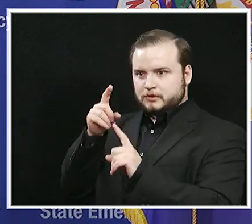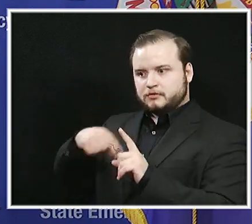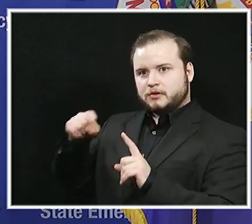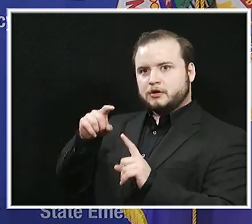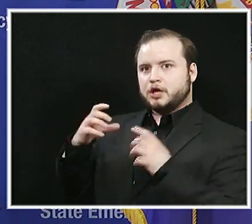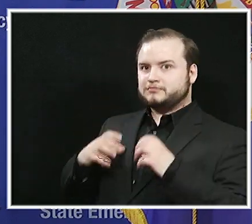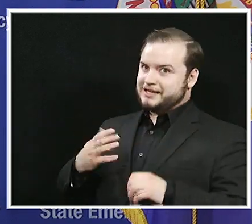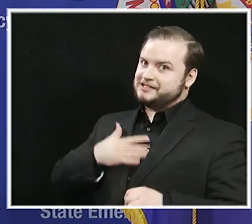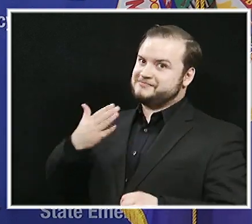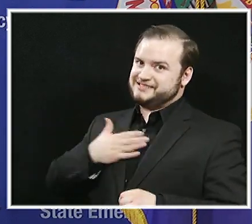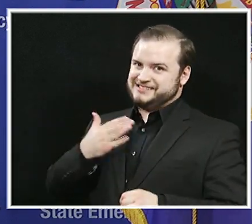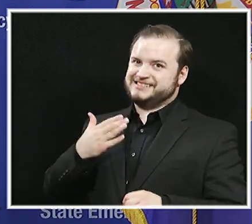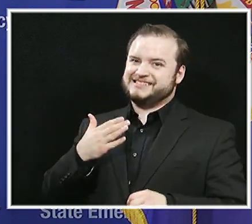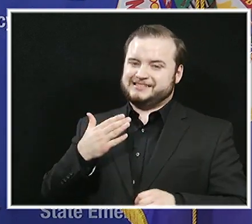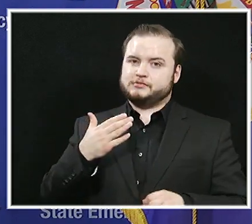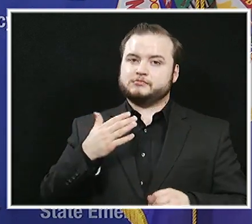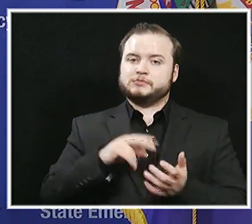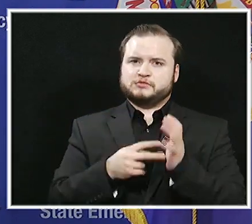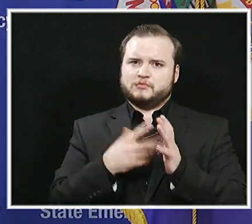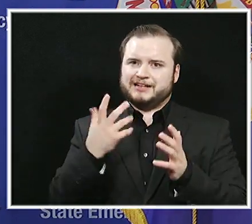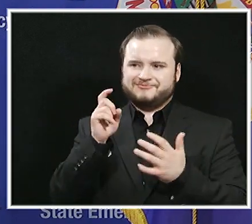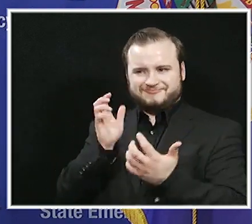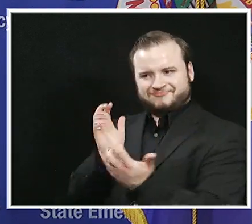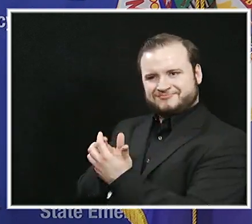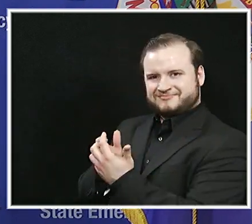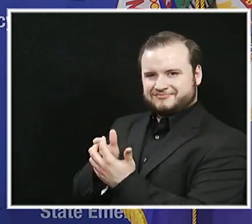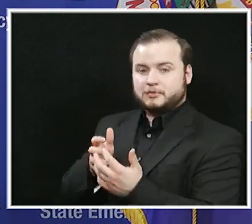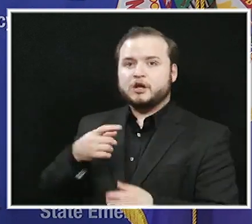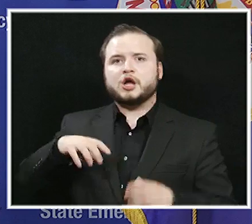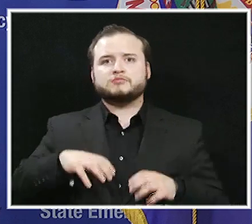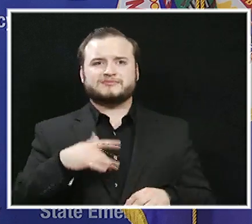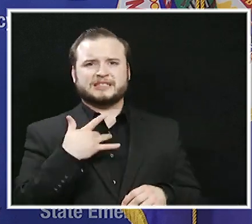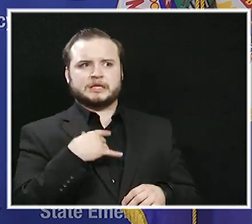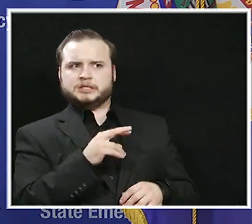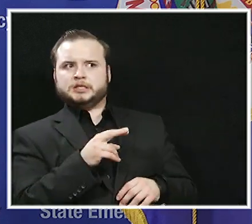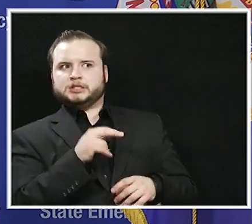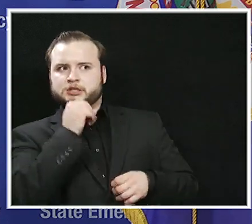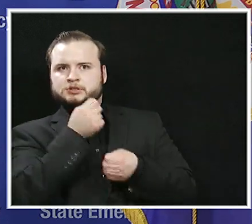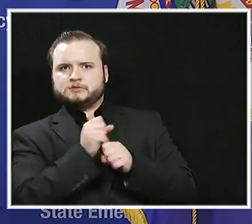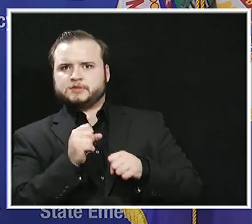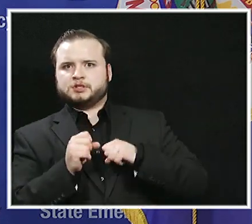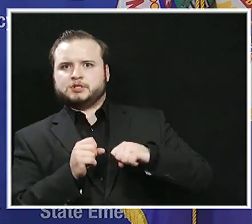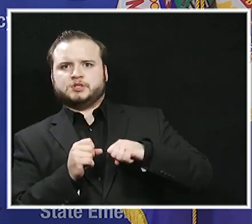nothing more important than the consumer except for the employee taking care of the consumer. Especially today when we have consumers concerned about